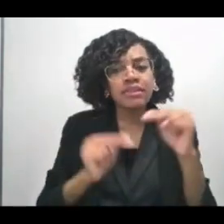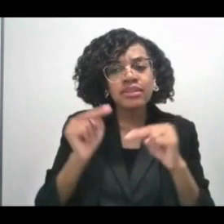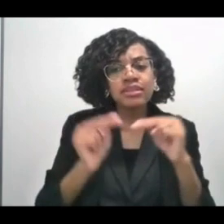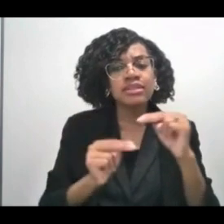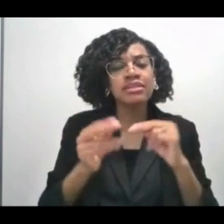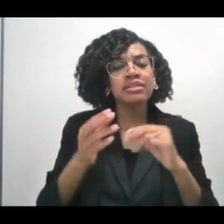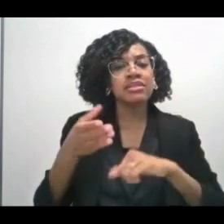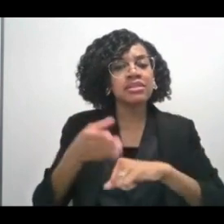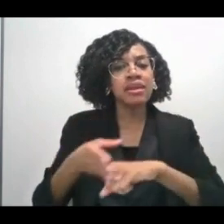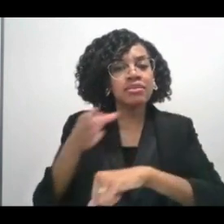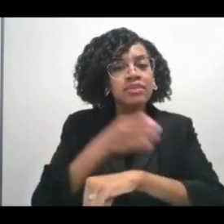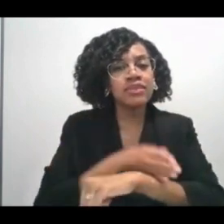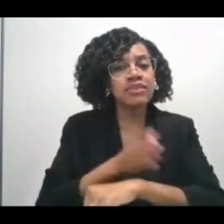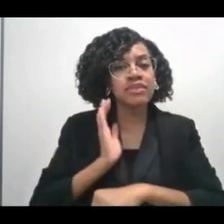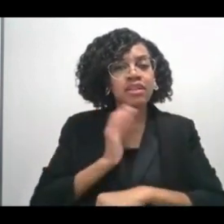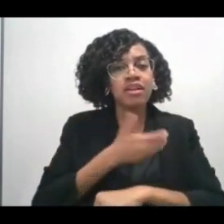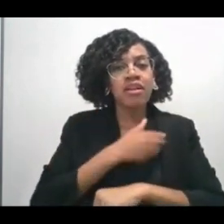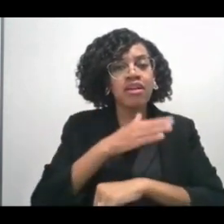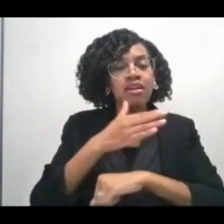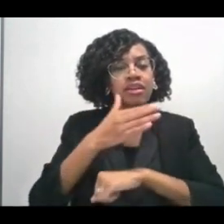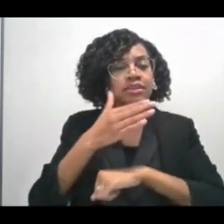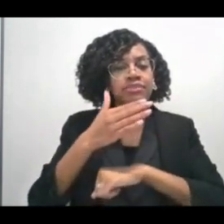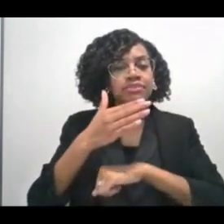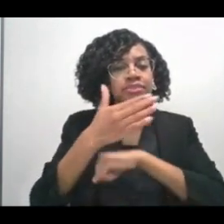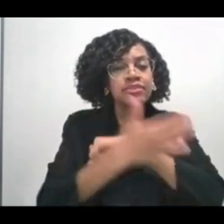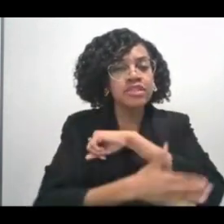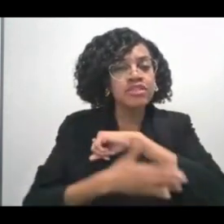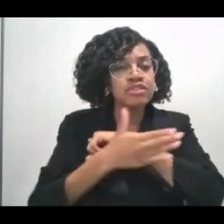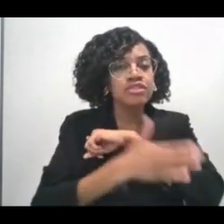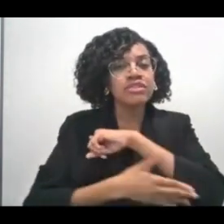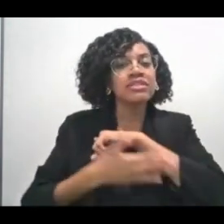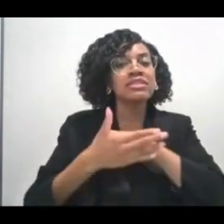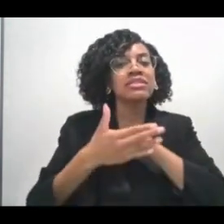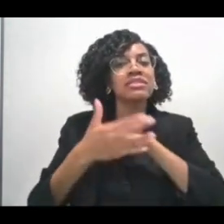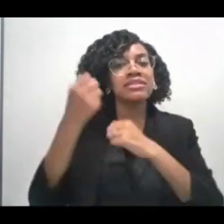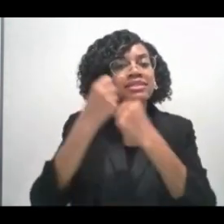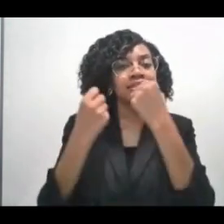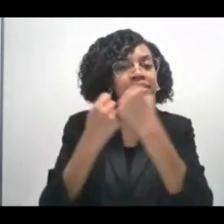our nation's infrastructure and systems to deal with climate